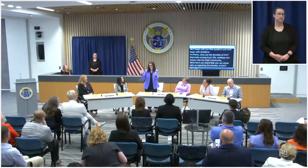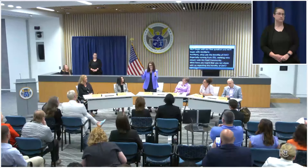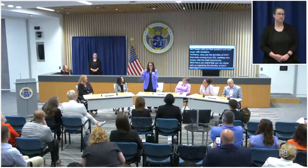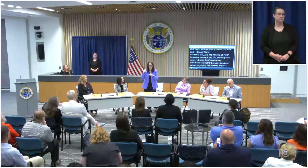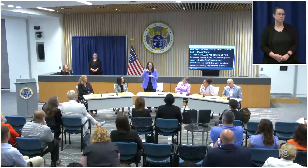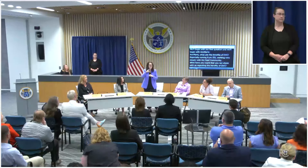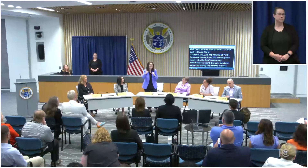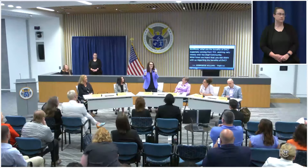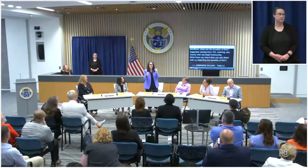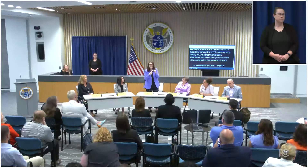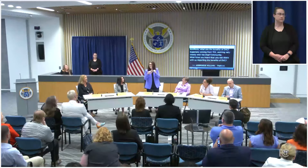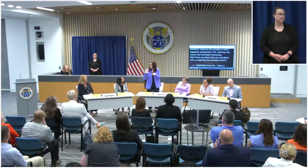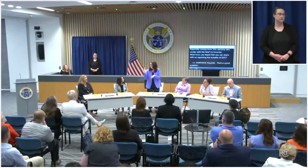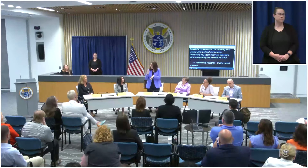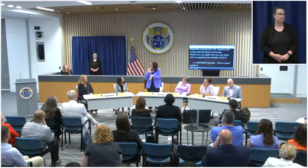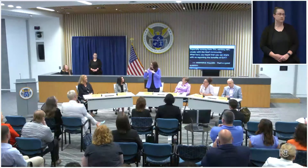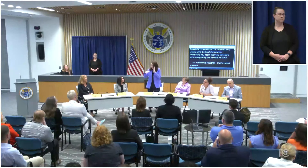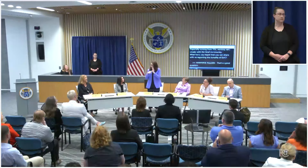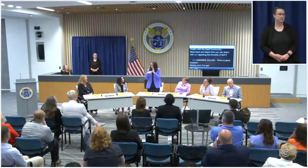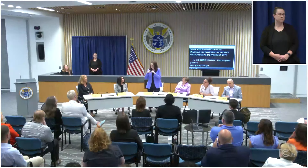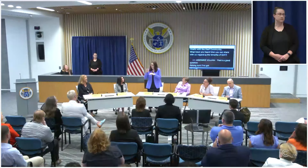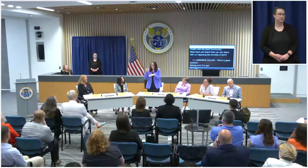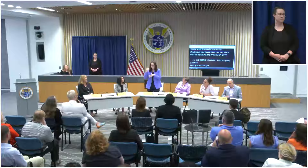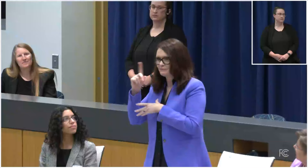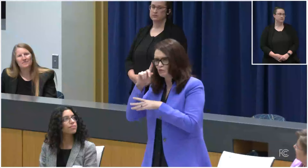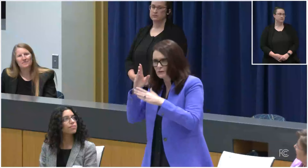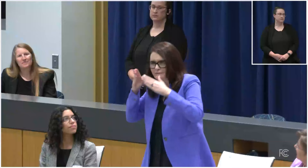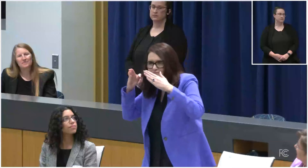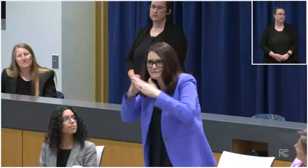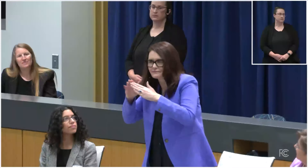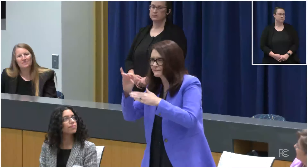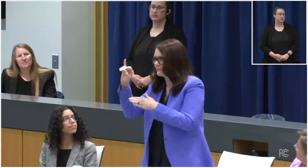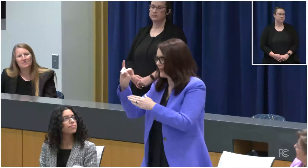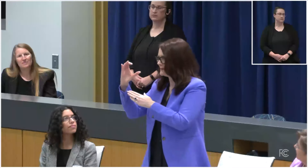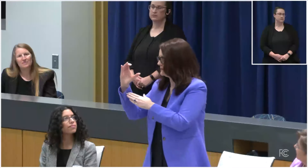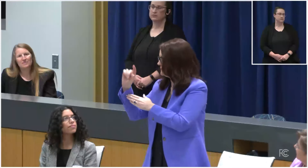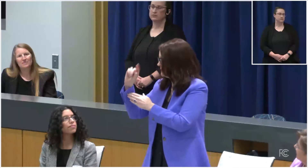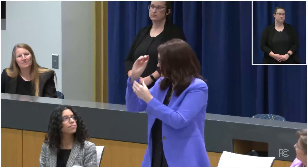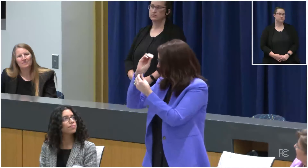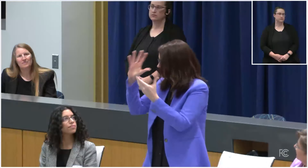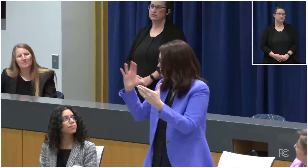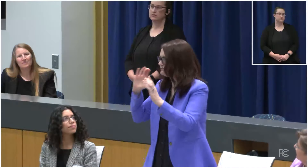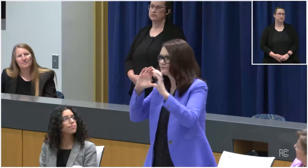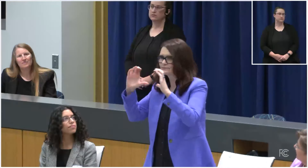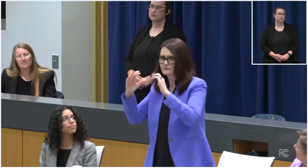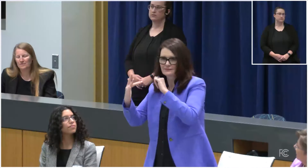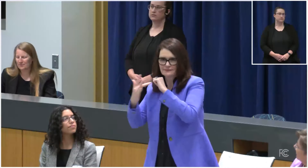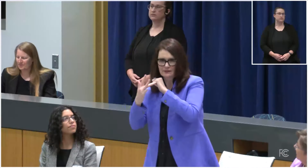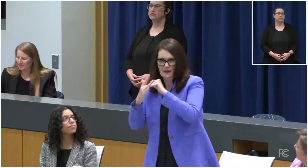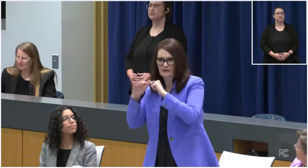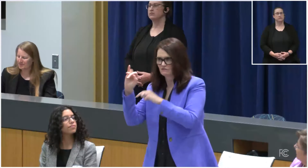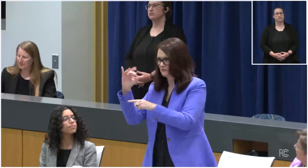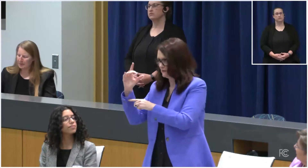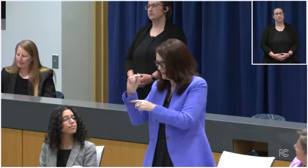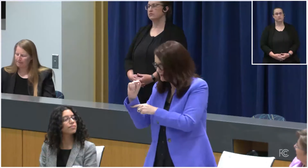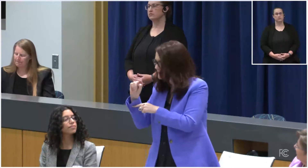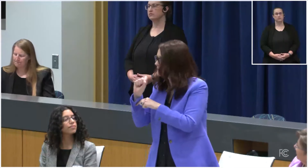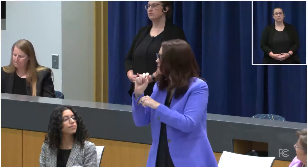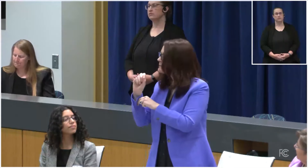THE DEAF COMMUNITY. WHAT HAVE YOU HEARD THAT YOU CAN SHARE WITH US REGARDING THE BENEFITS OF DVC? ANNMARIE KILLIAN: